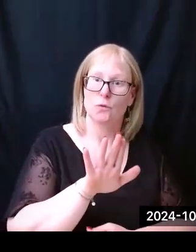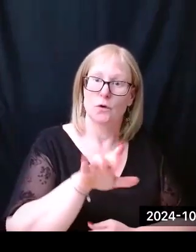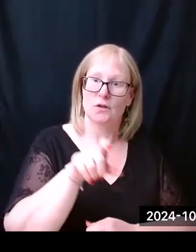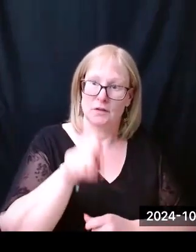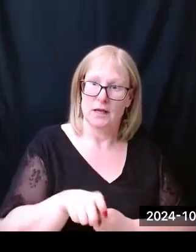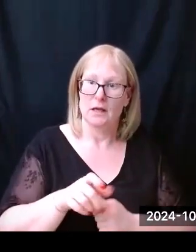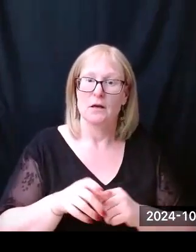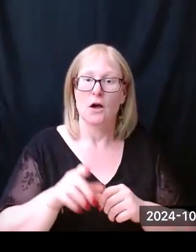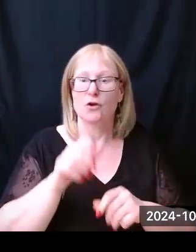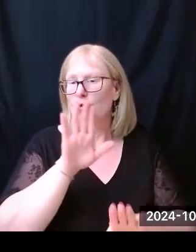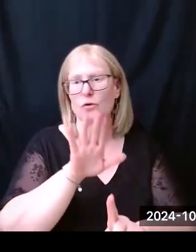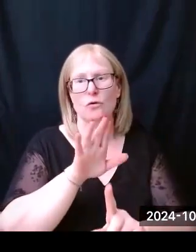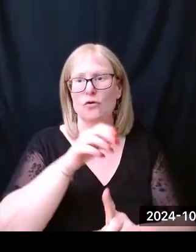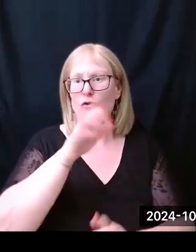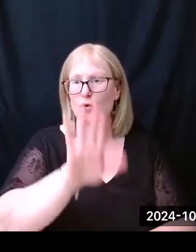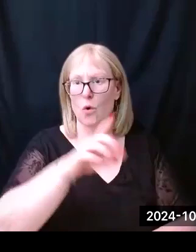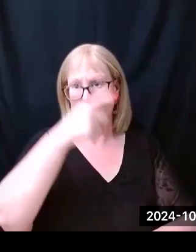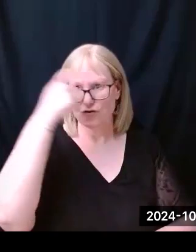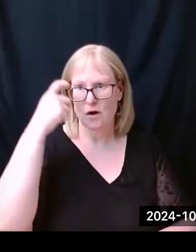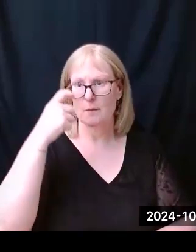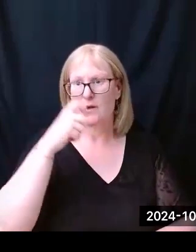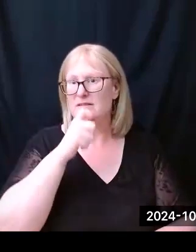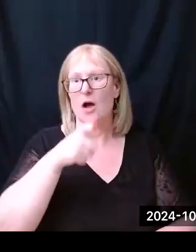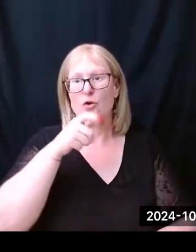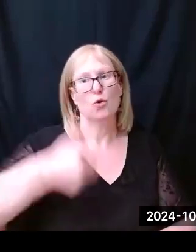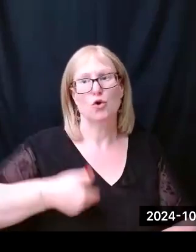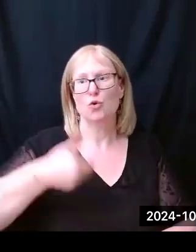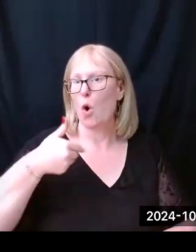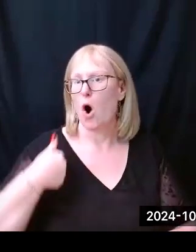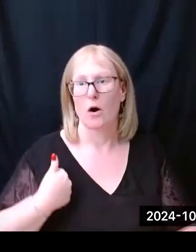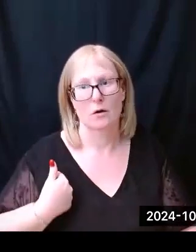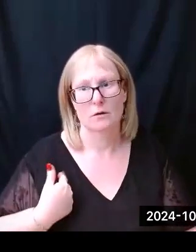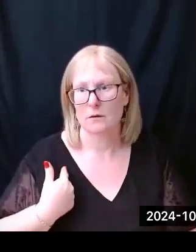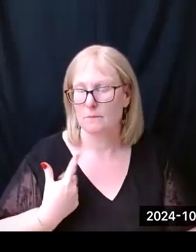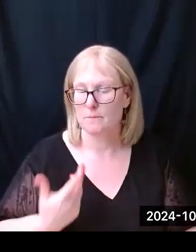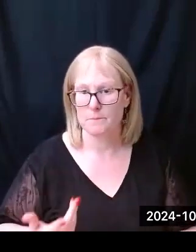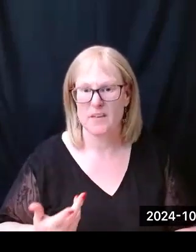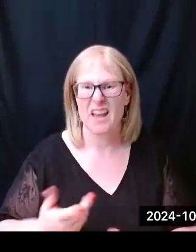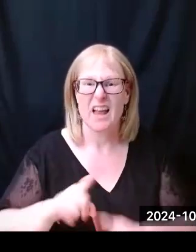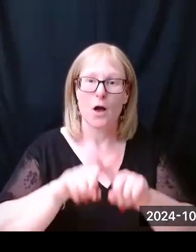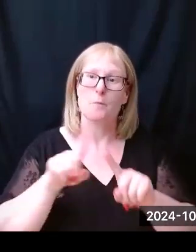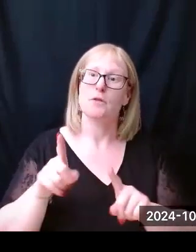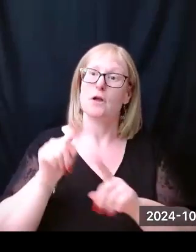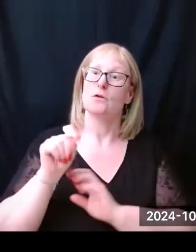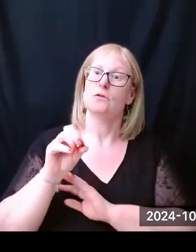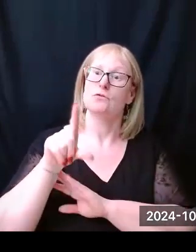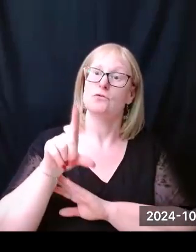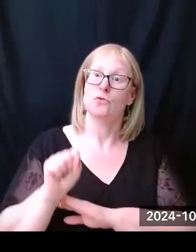But if you are looking for help, there are cool evidence based tools, things like trauma focused cognitive behavioral therapy.